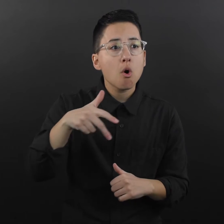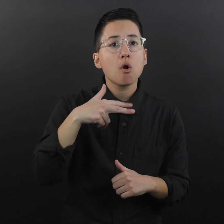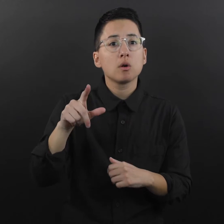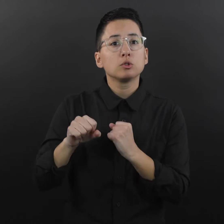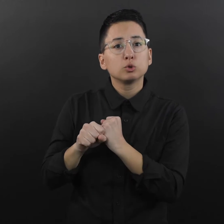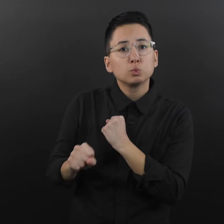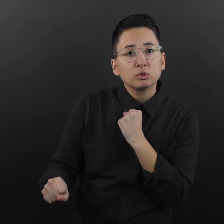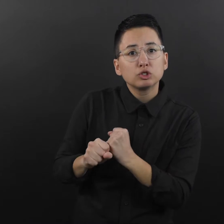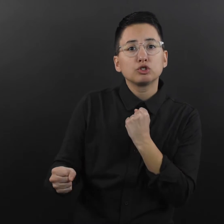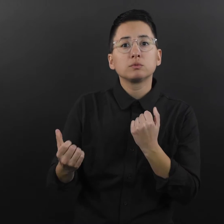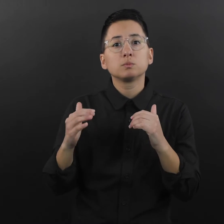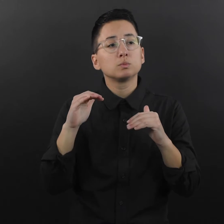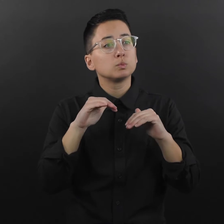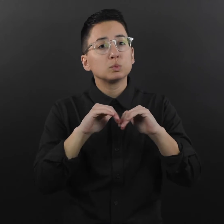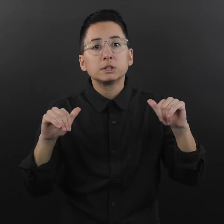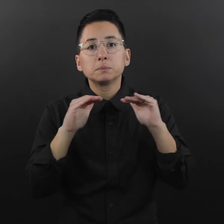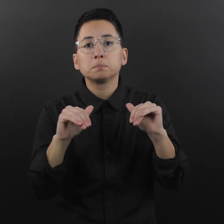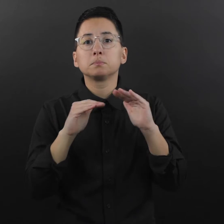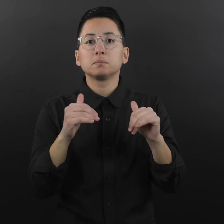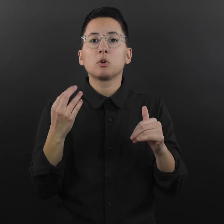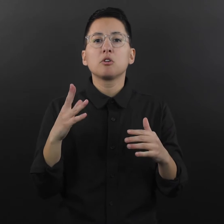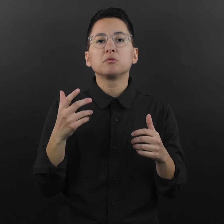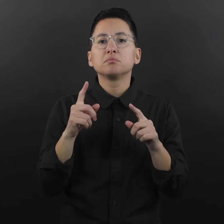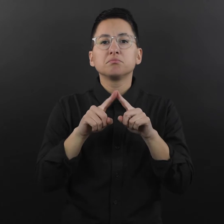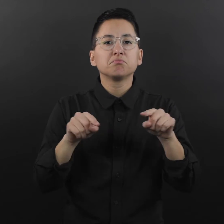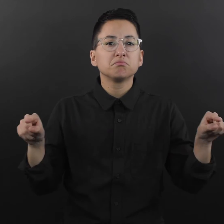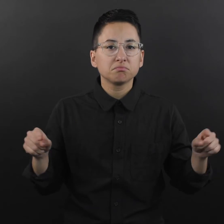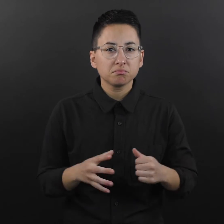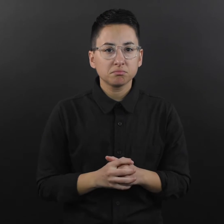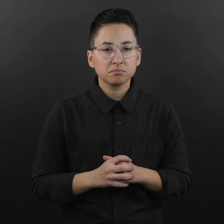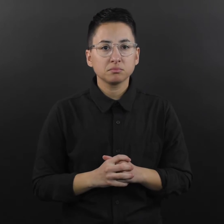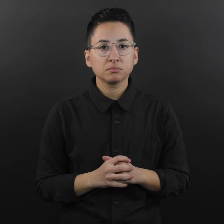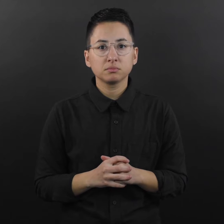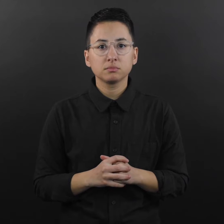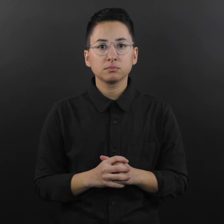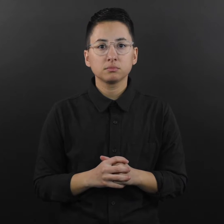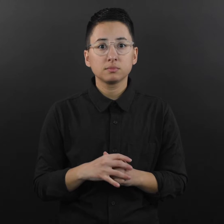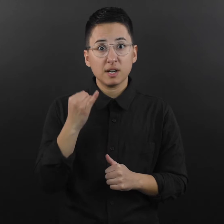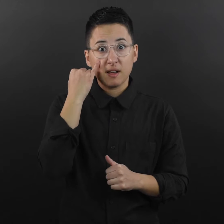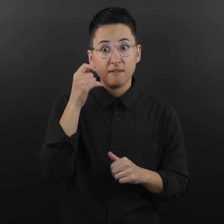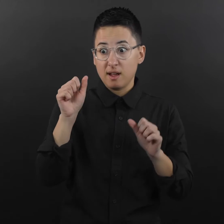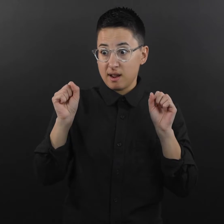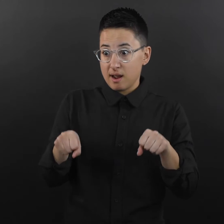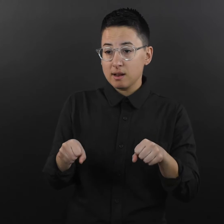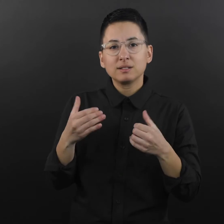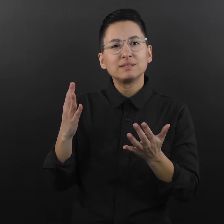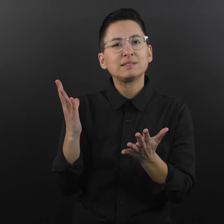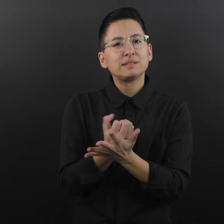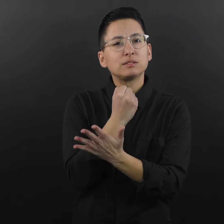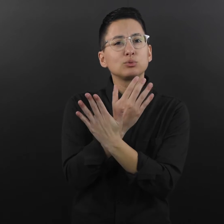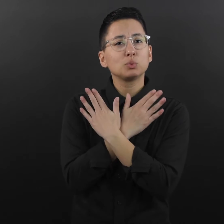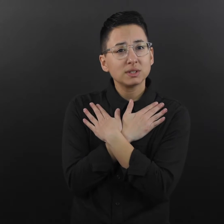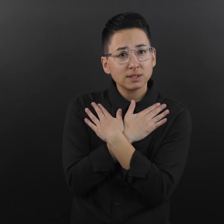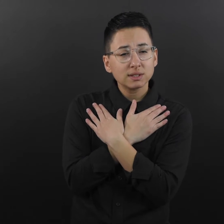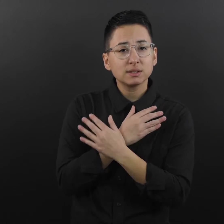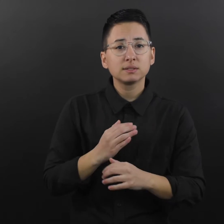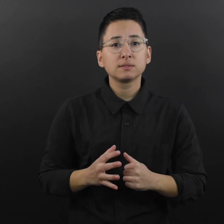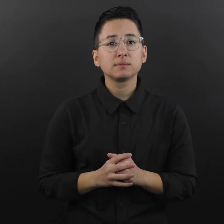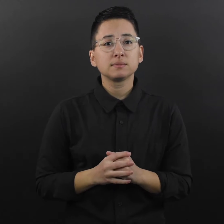swimming and so on. • Rest when you have the chance. • Eat a healthy diet.